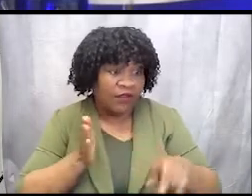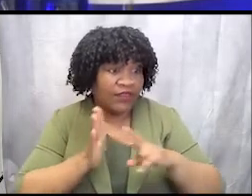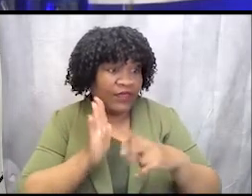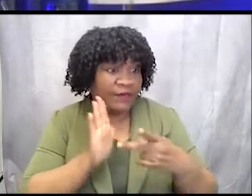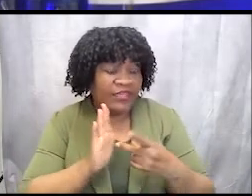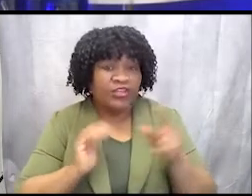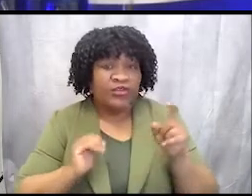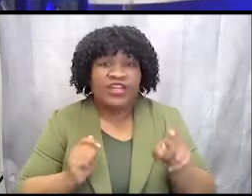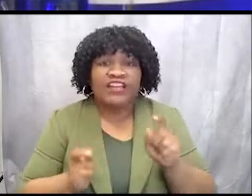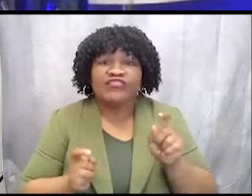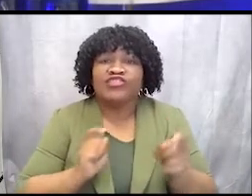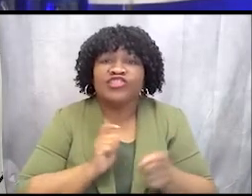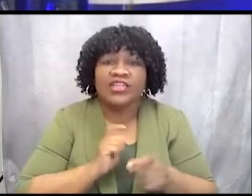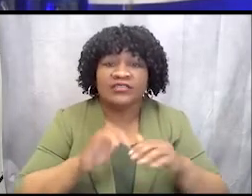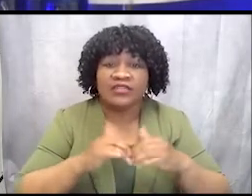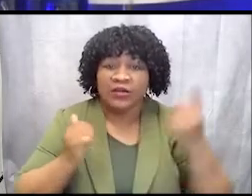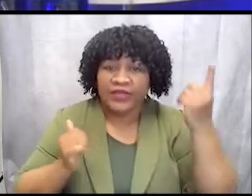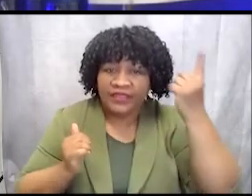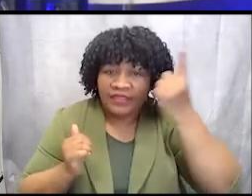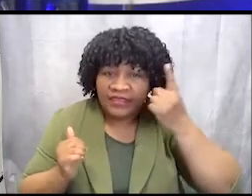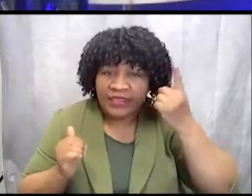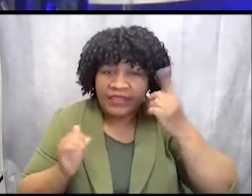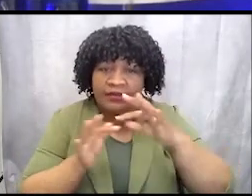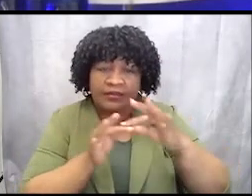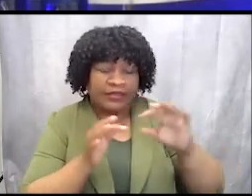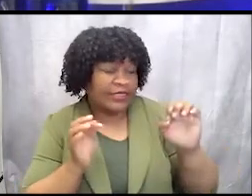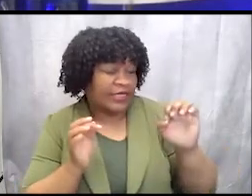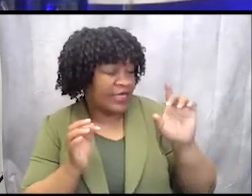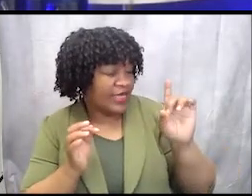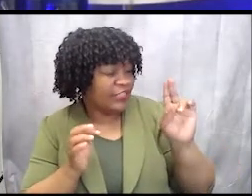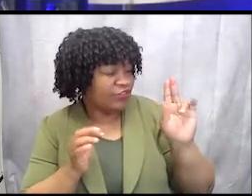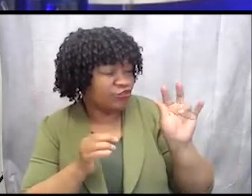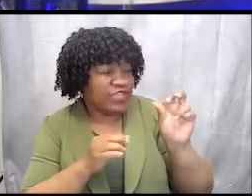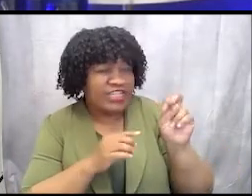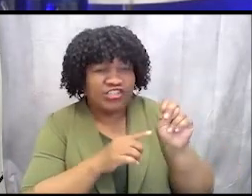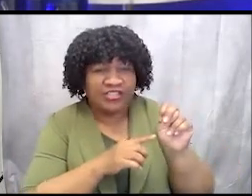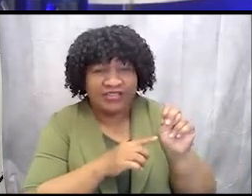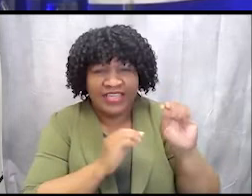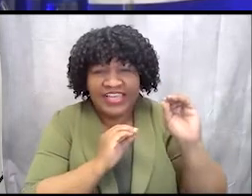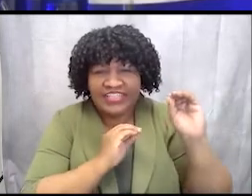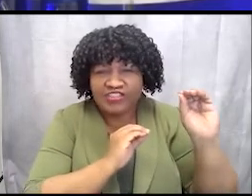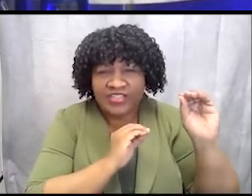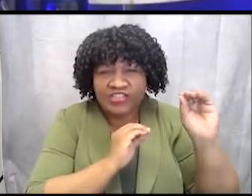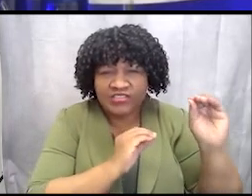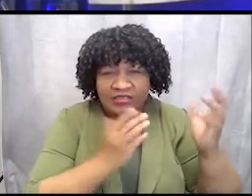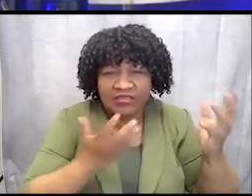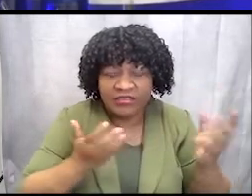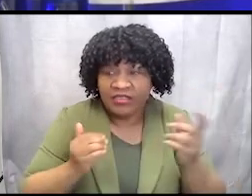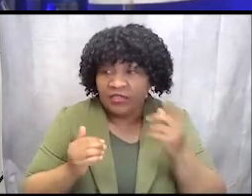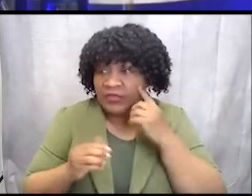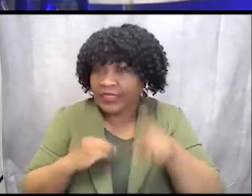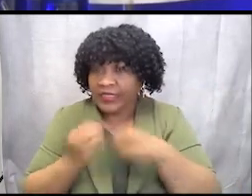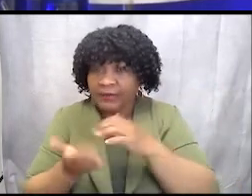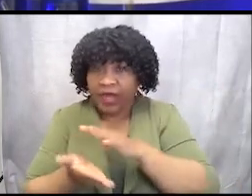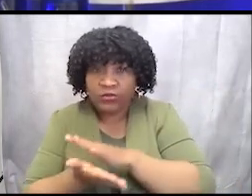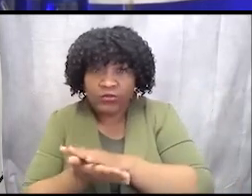is we have to change the way we think about education. All too often, I mean, if you think about schooling,